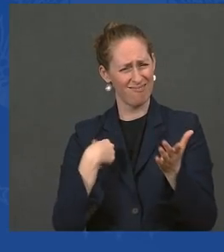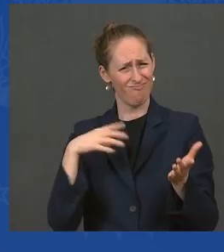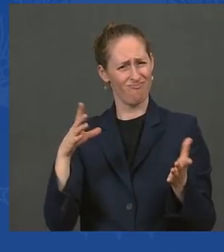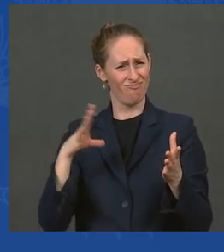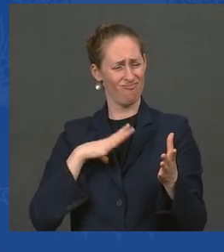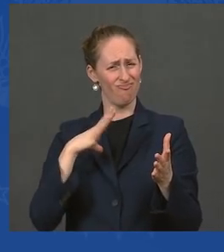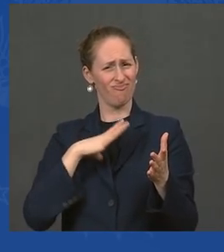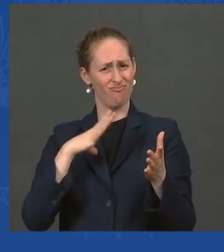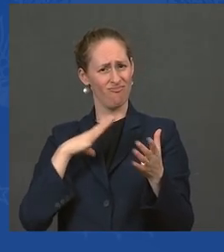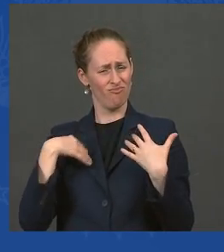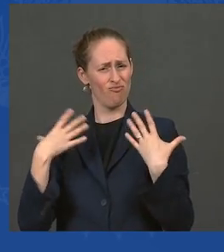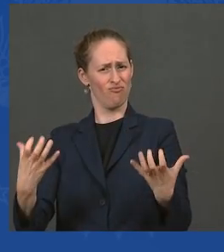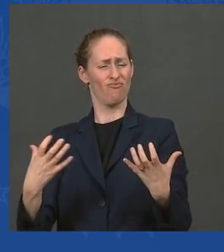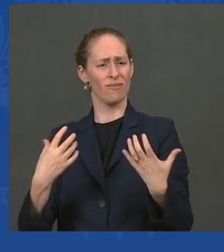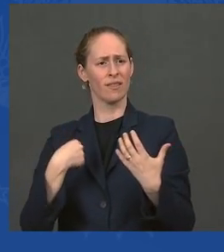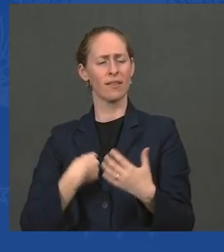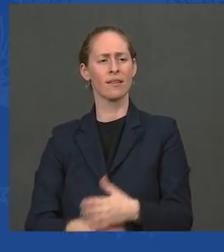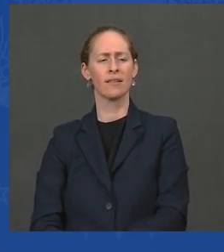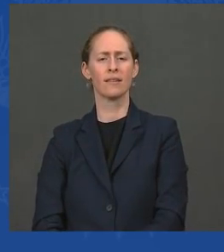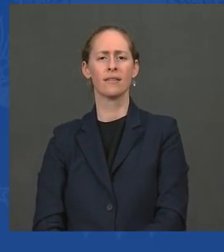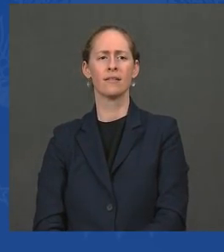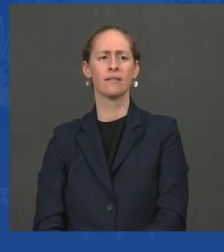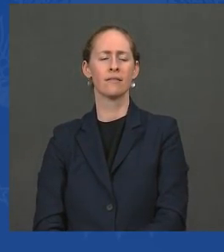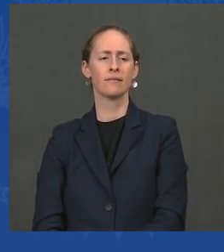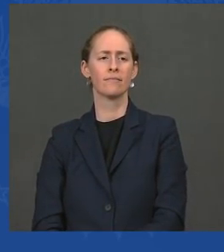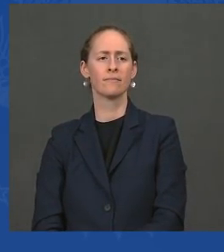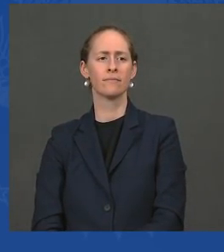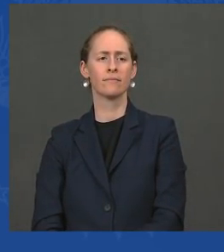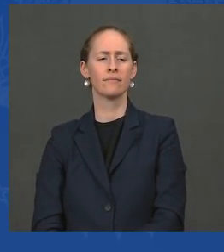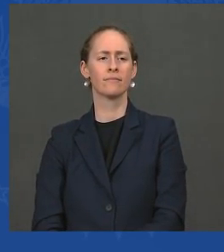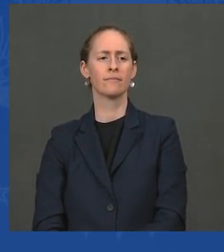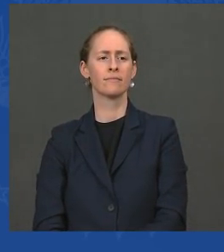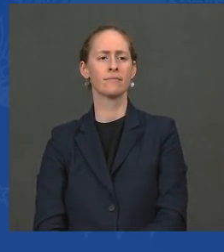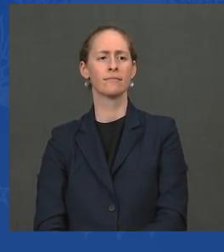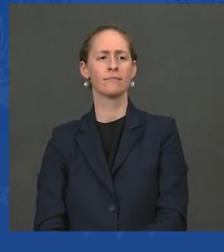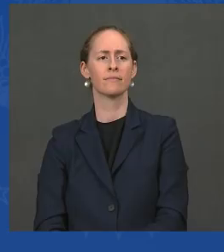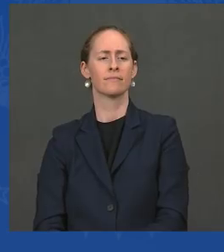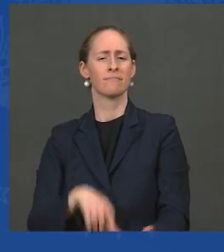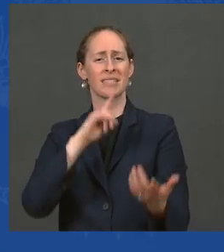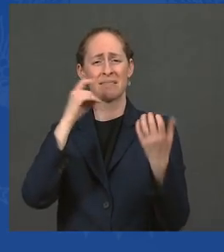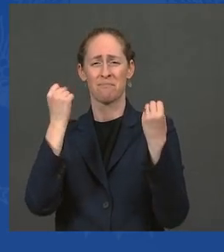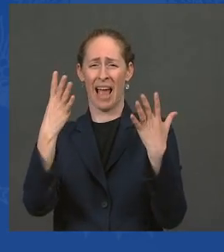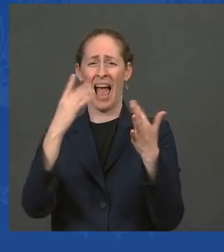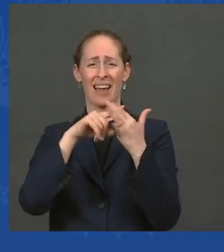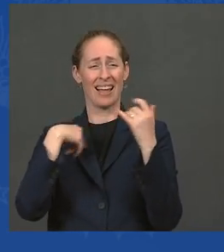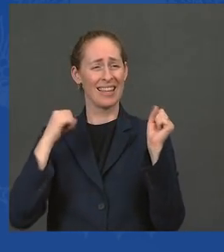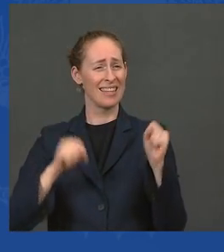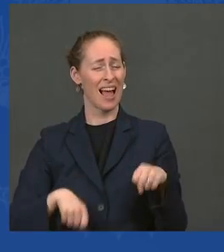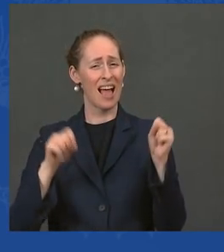But look, folks, there are so many things that we can do to change the way in which we work all of this.